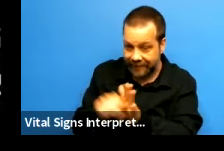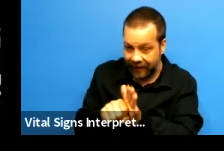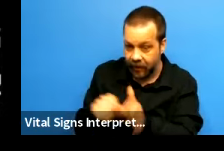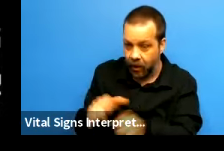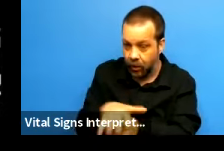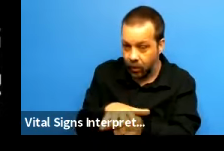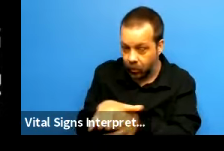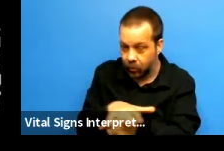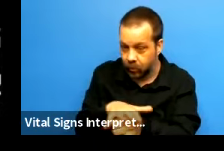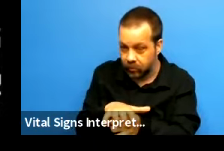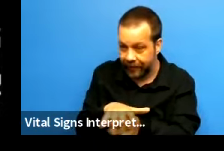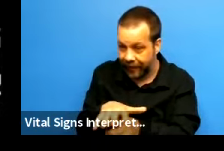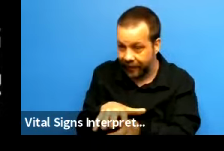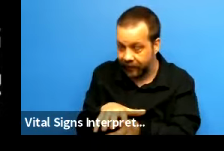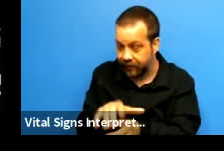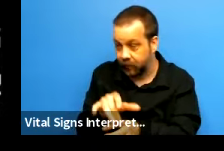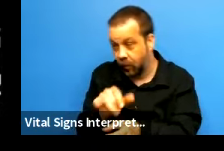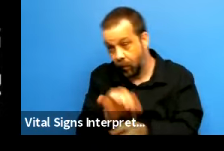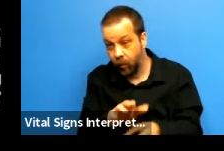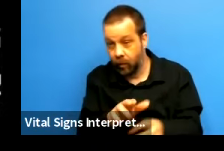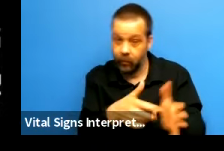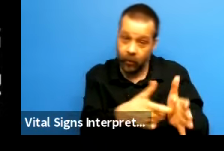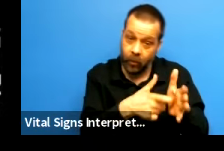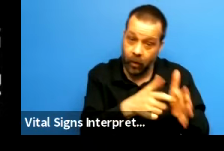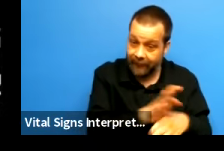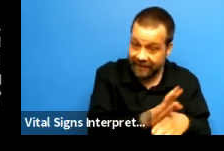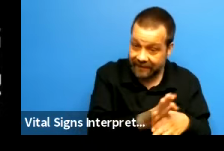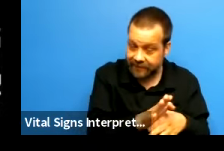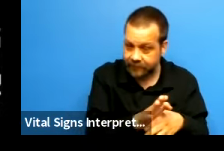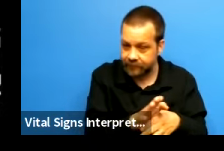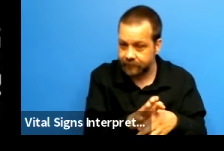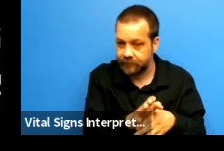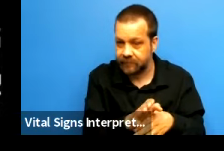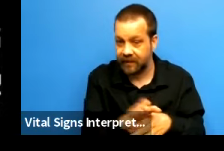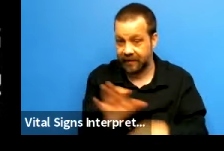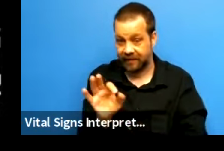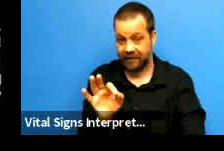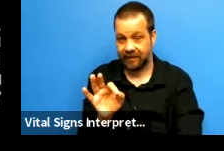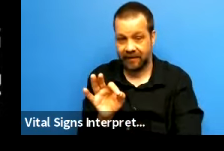or whether or not they require business. As of February 8, Tuesday,